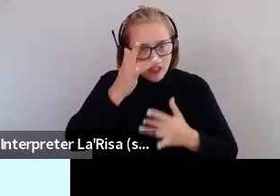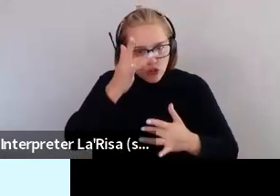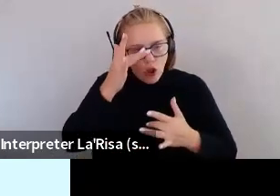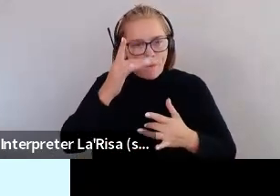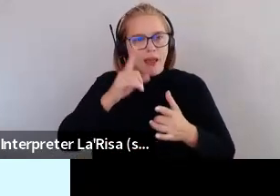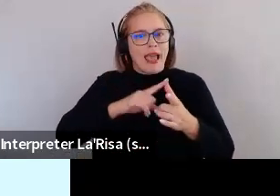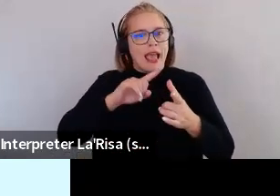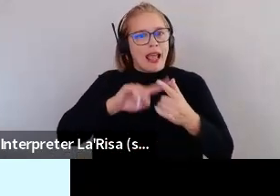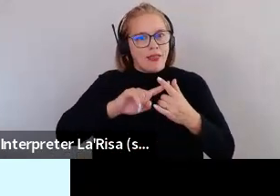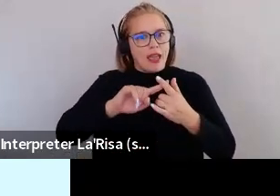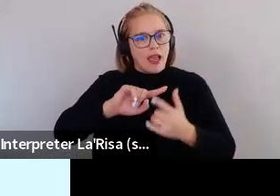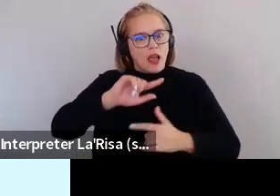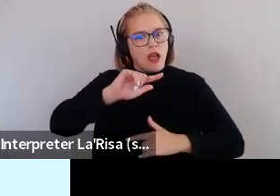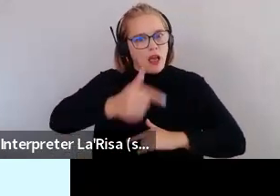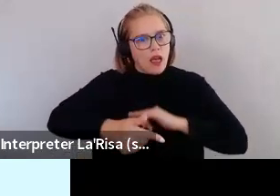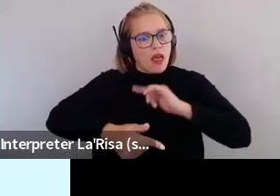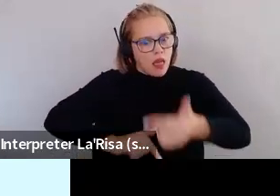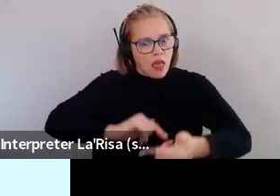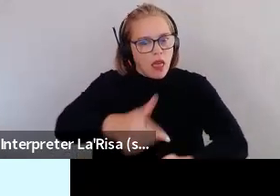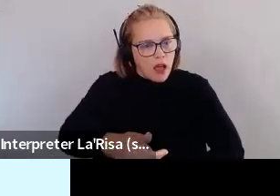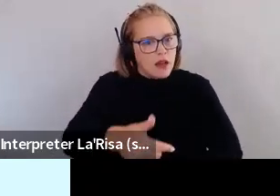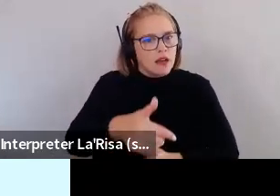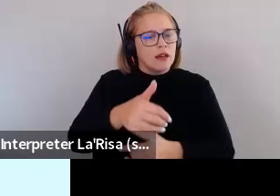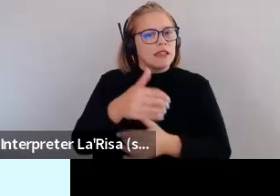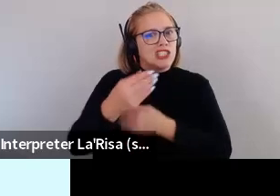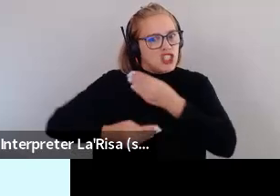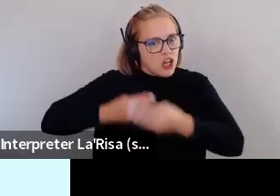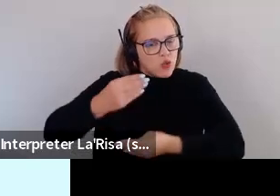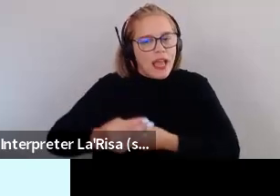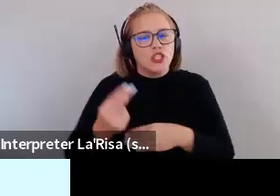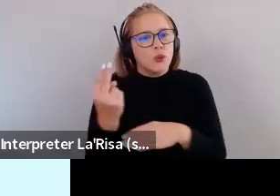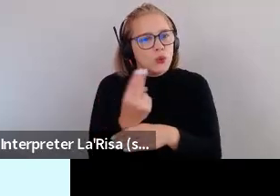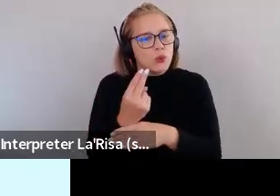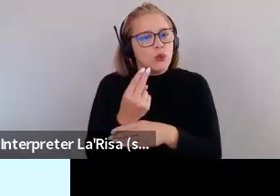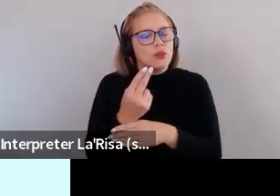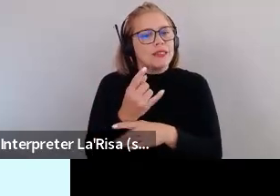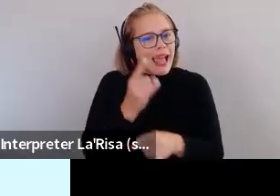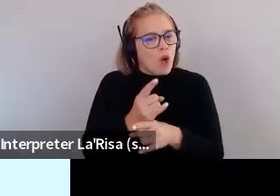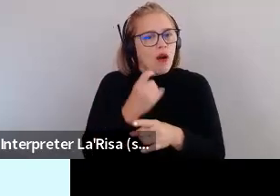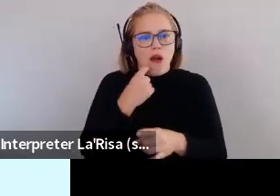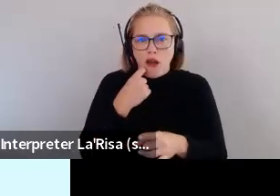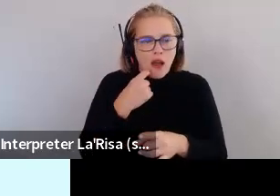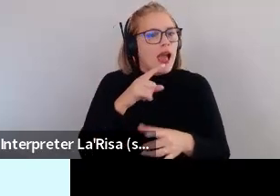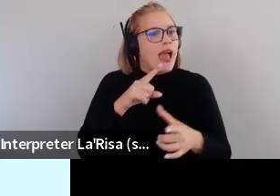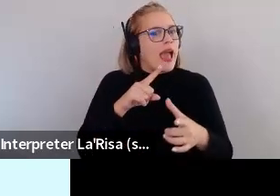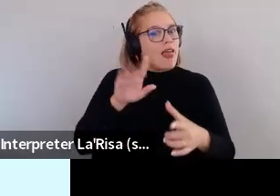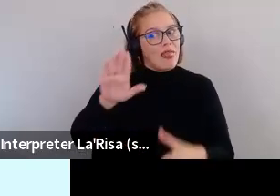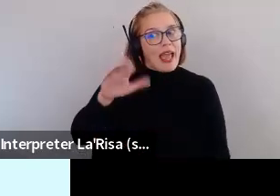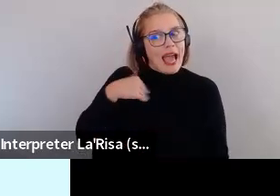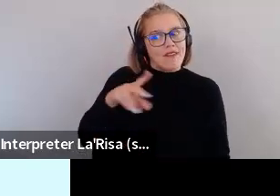grandparents were alcoholics and so the kids were born with fetal alcohol